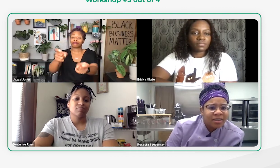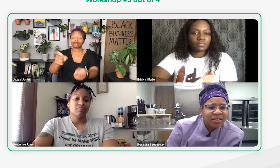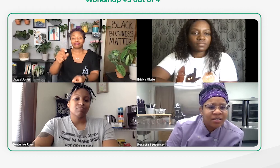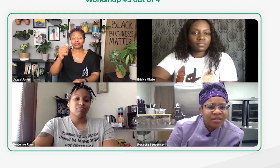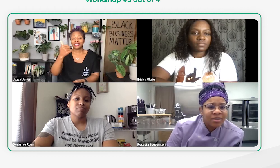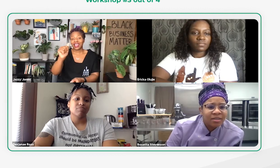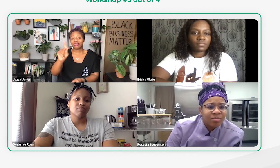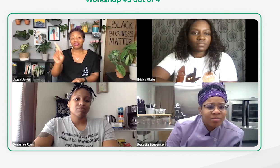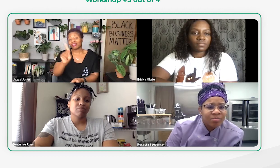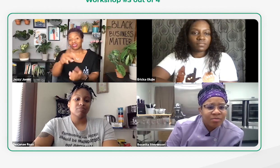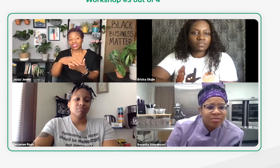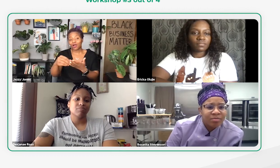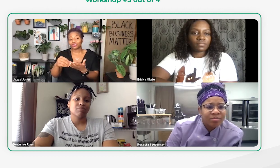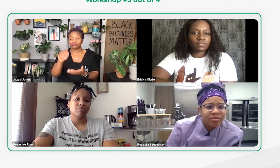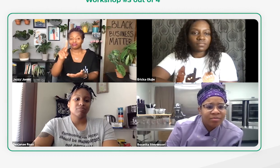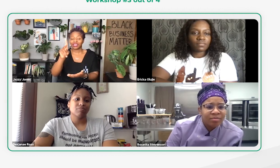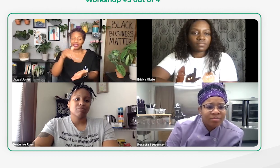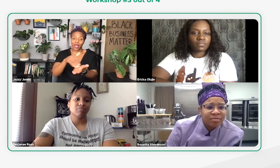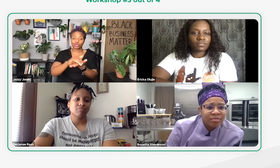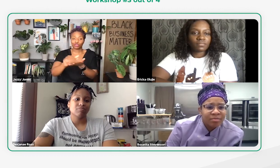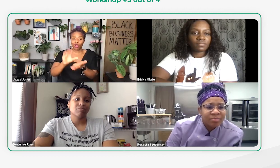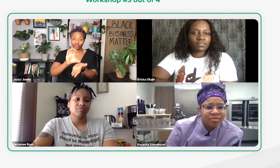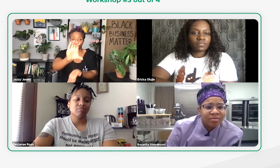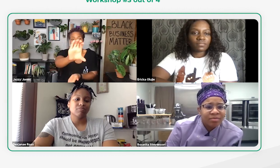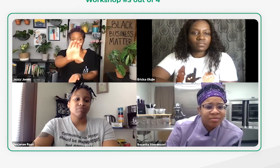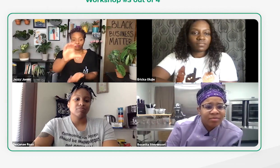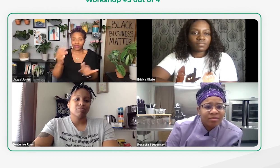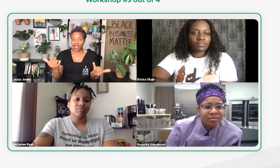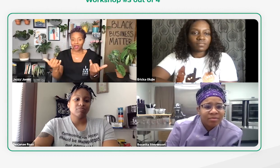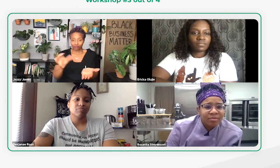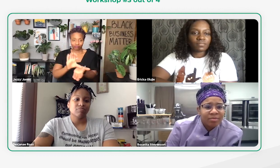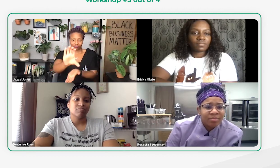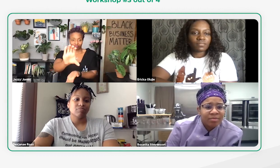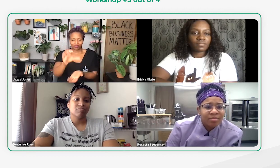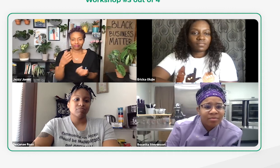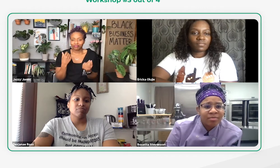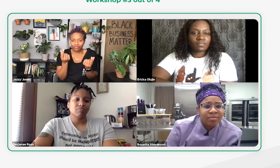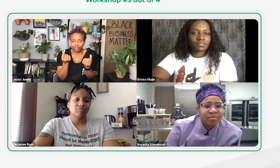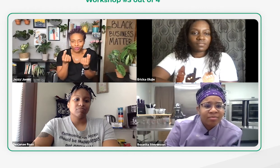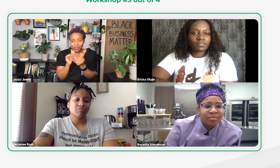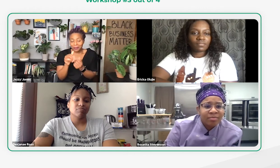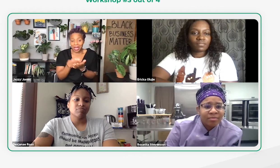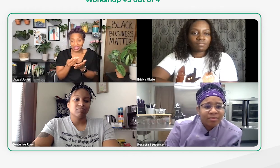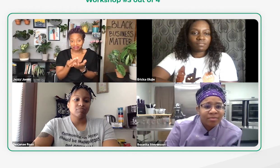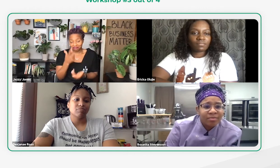like to ask. Someone contributed 10K, $10,000 to your business right now, what would you do